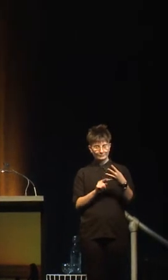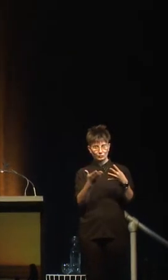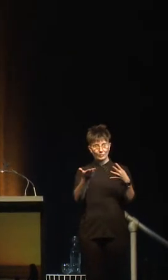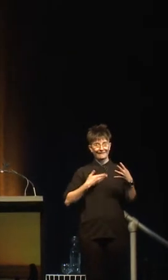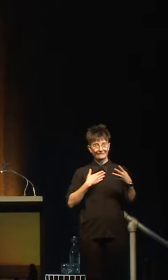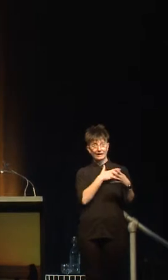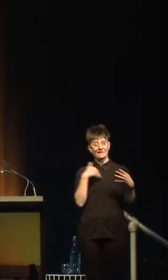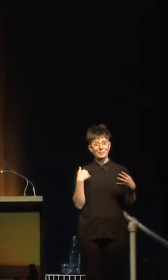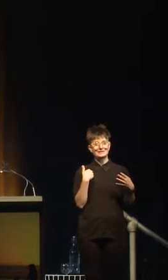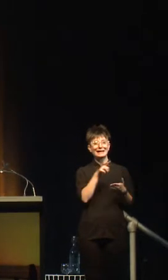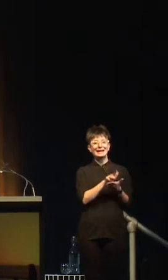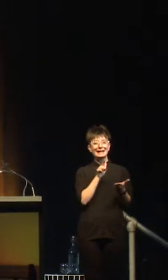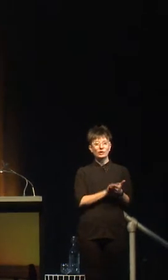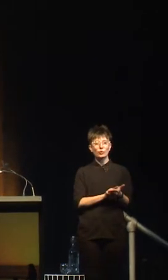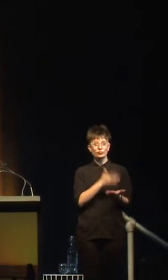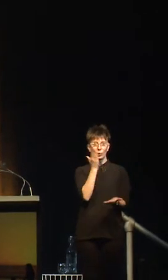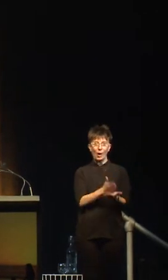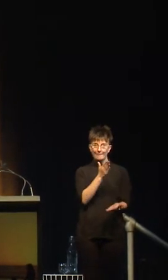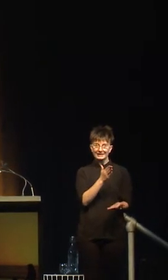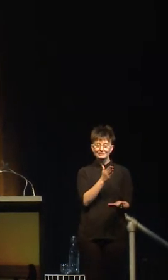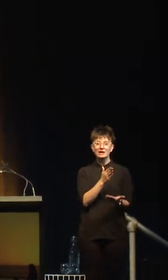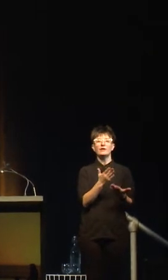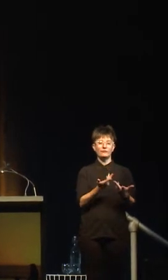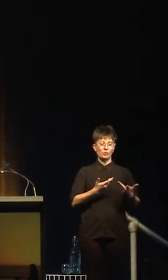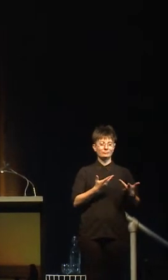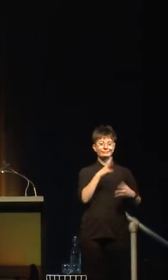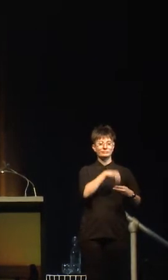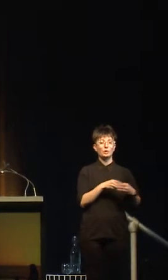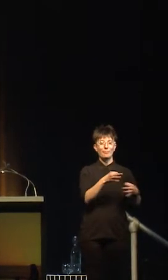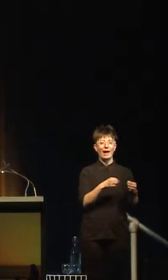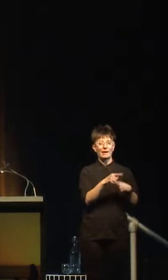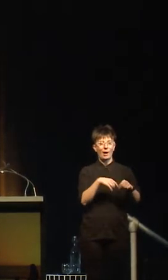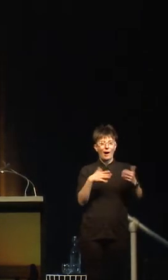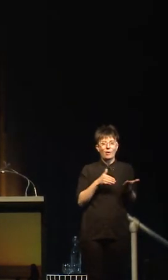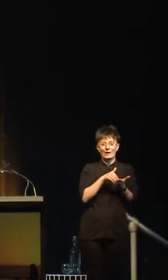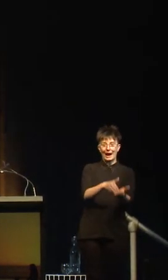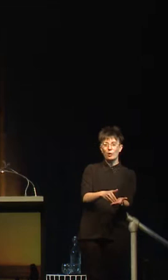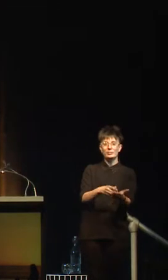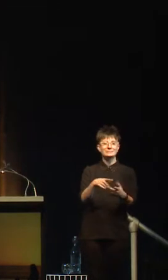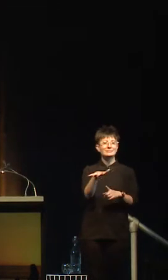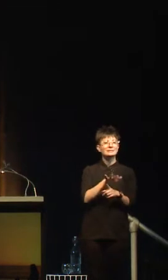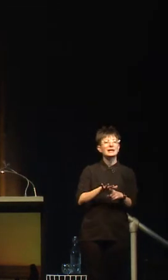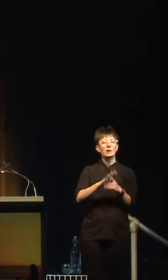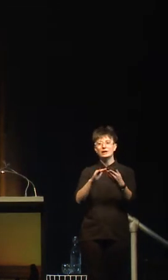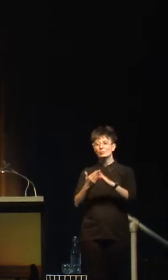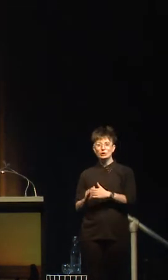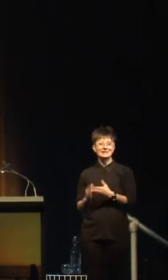for how we help communities. Iwi, businesses, property owners and communities to adapt to